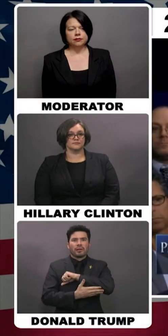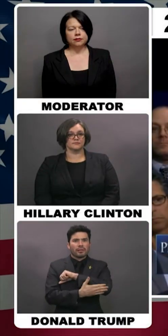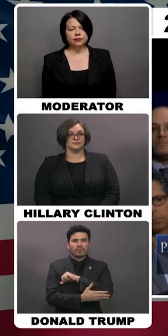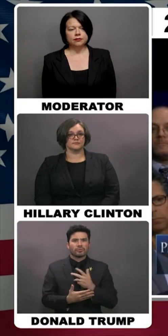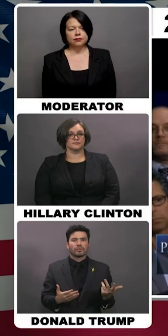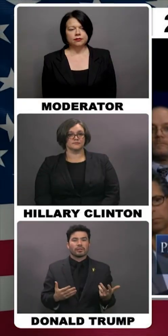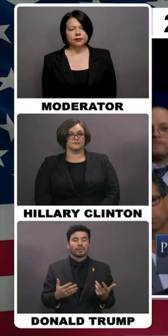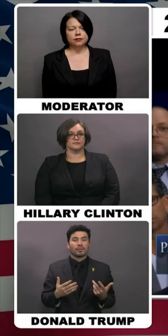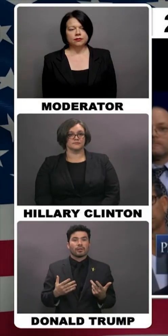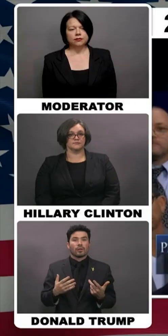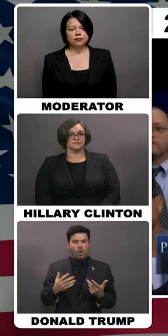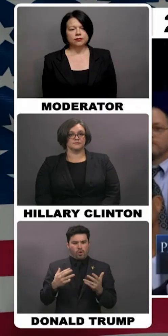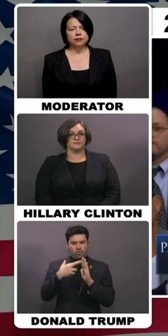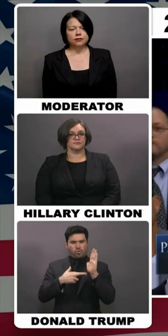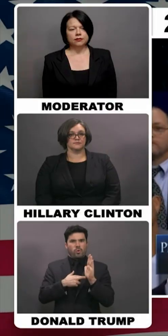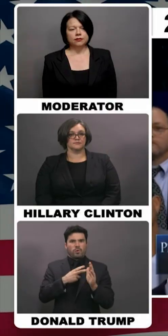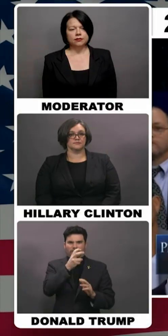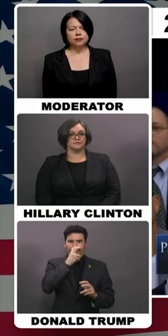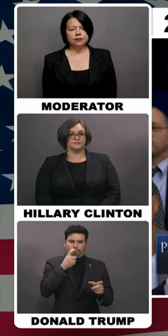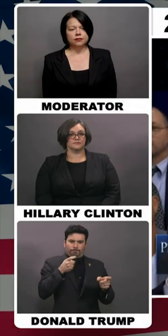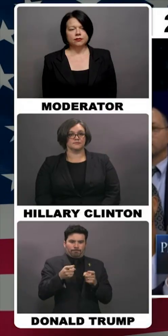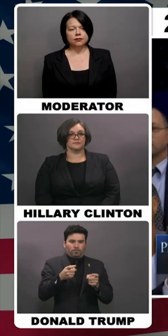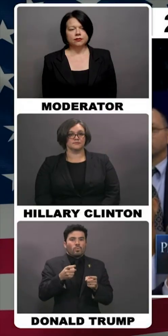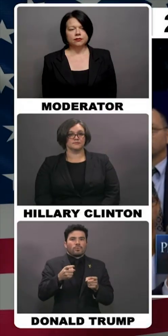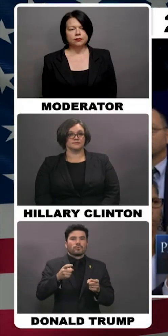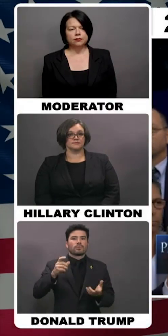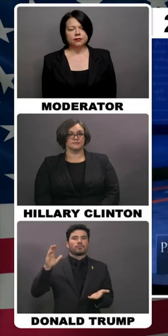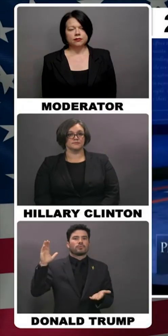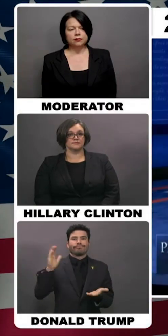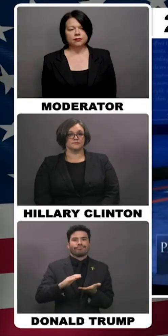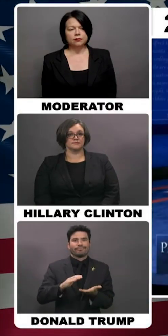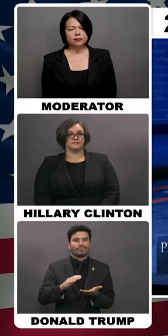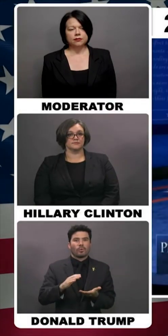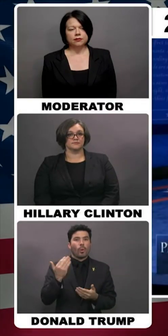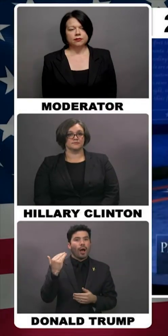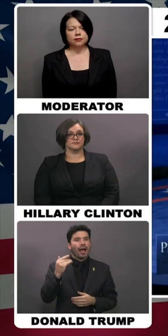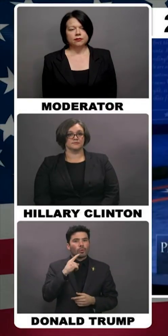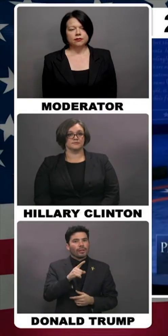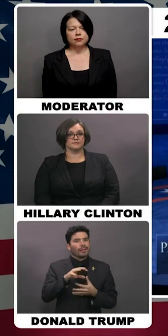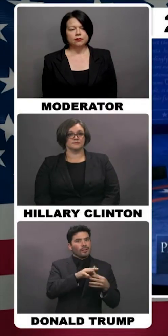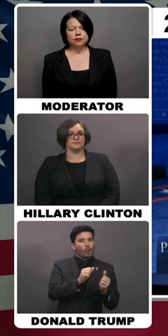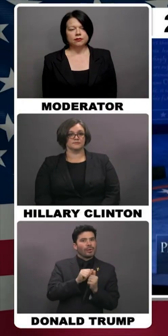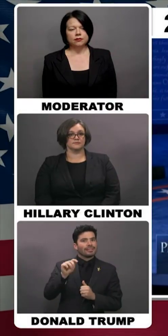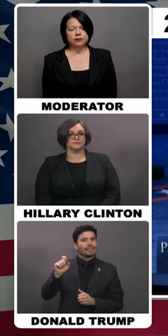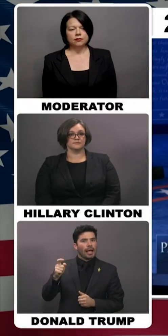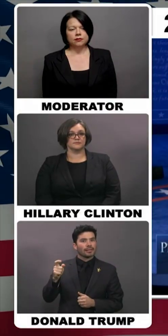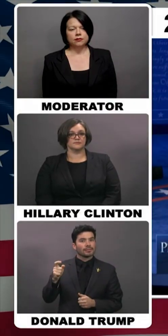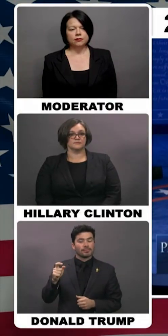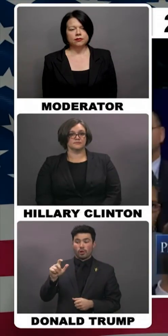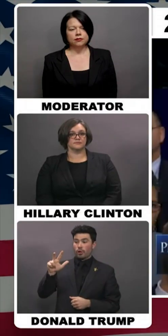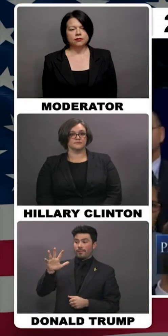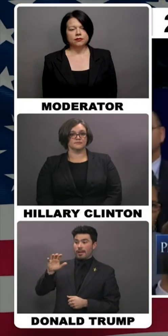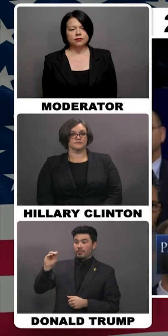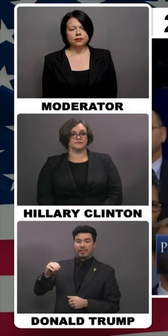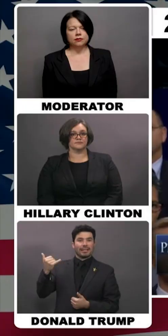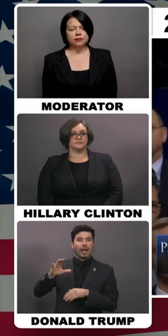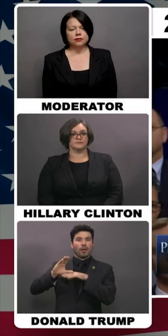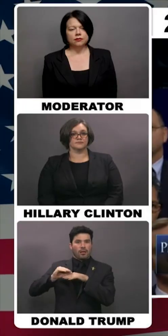with the lowering of the taxes. But we're bringing the taxes rate down from 35% to 15%. We're cutting taxes for the middle class.